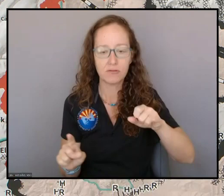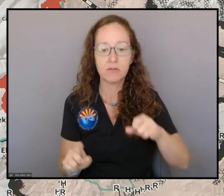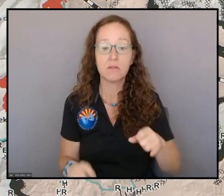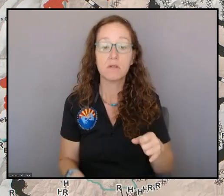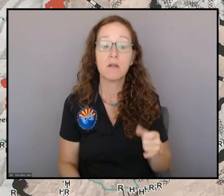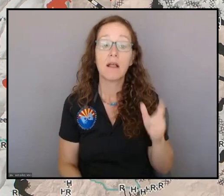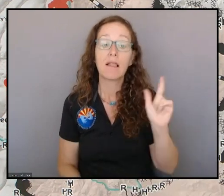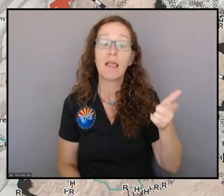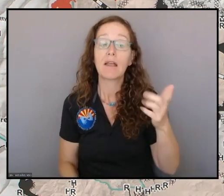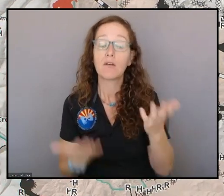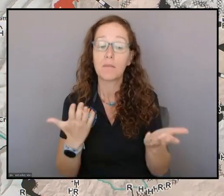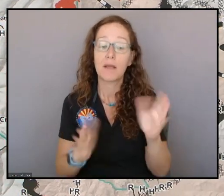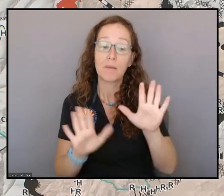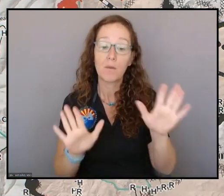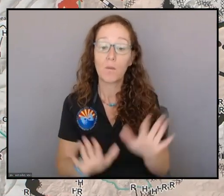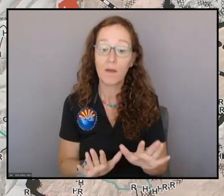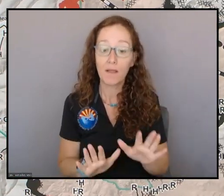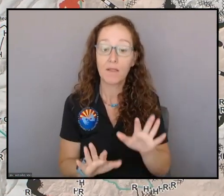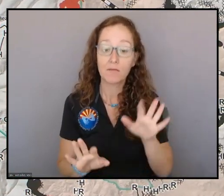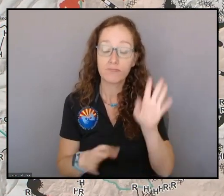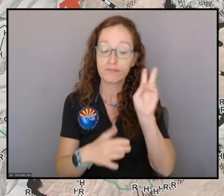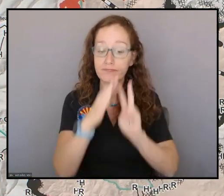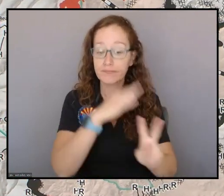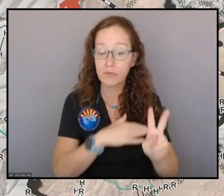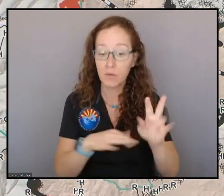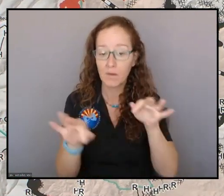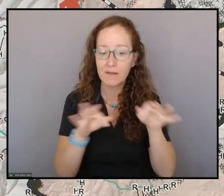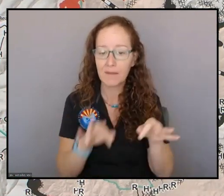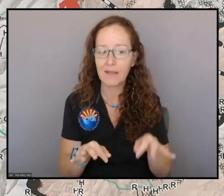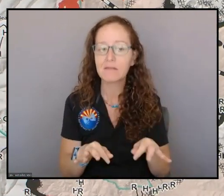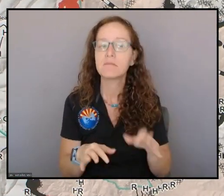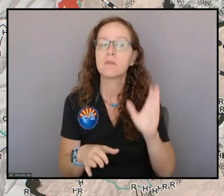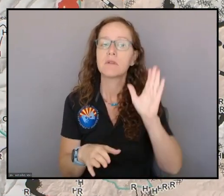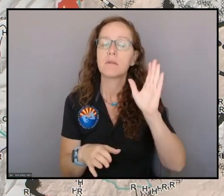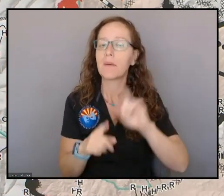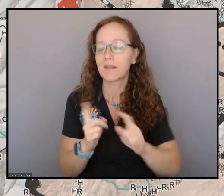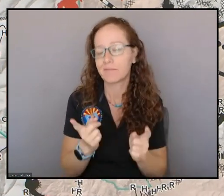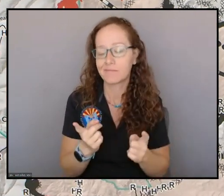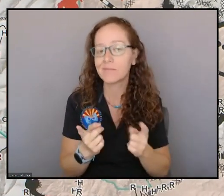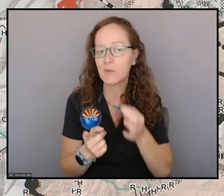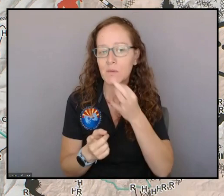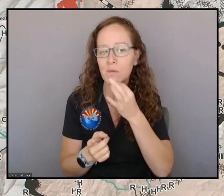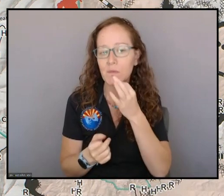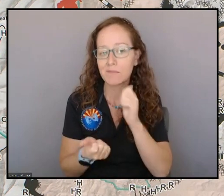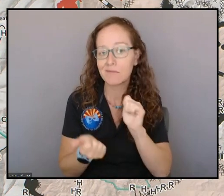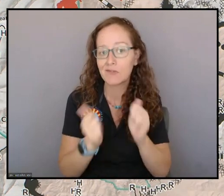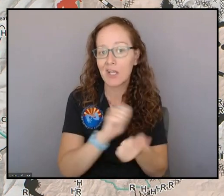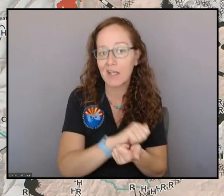do have a little bit of change in weather coming. Potentially some moisture and a little wind component change,